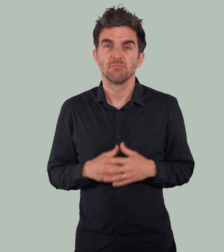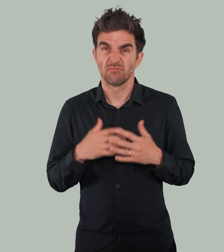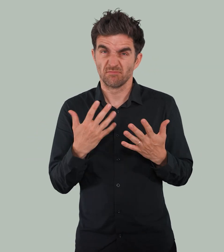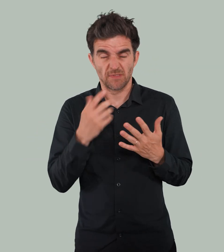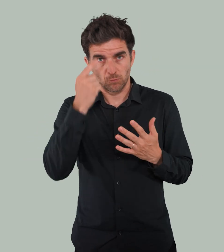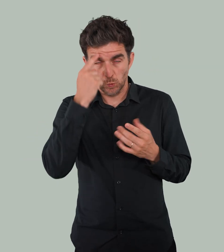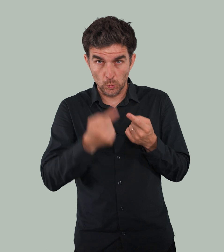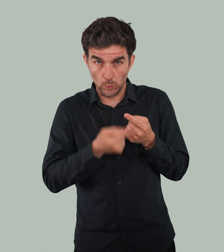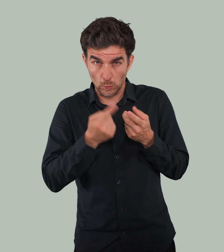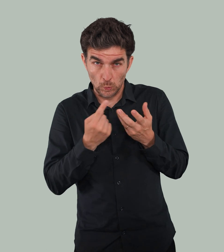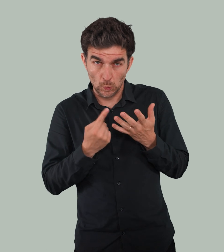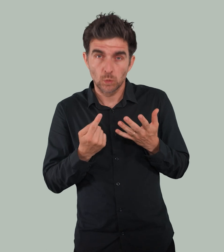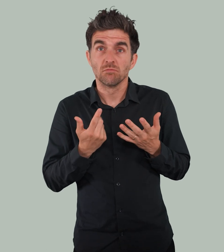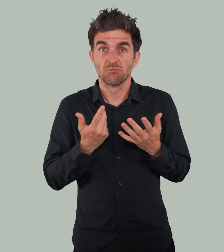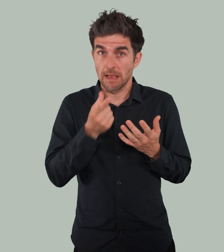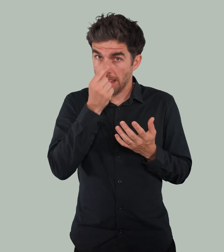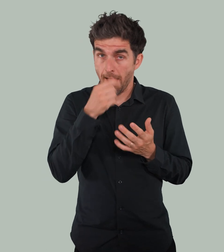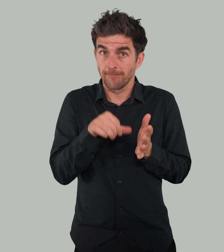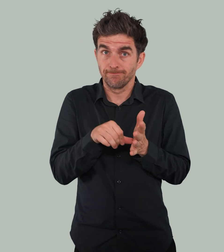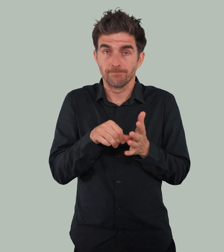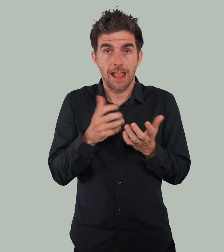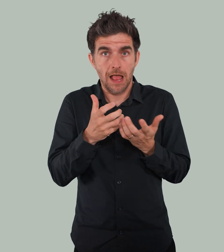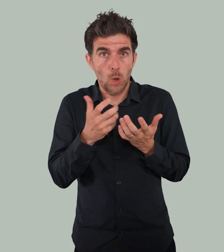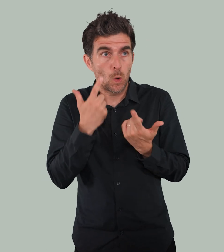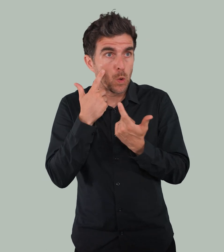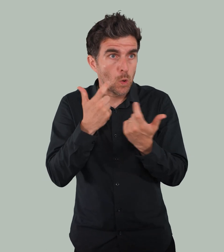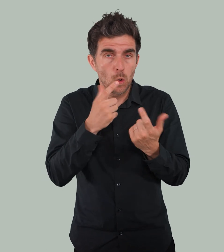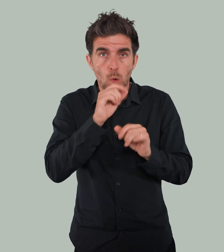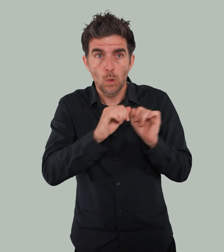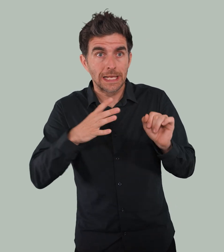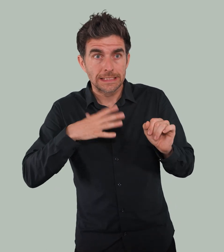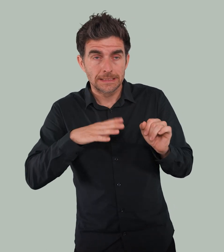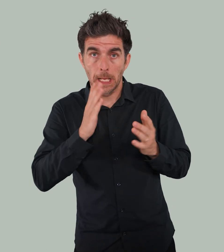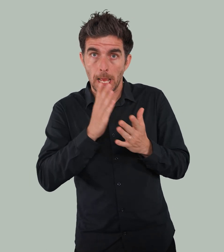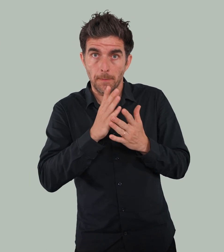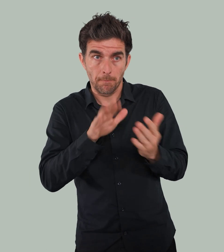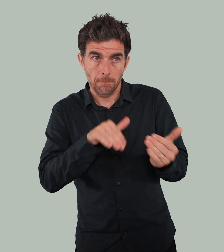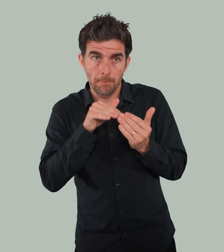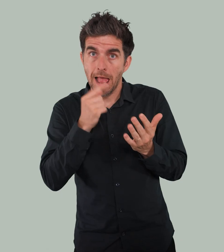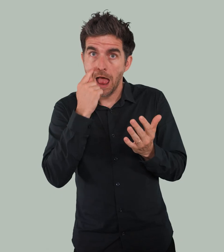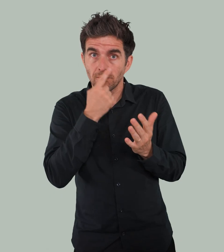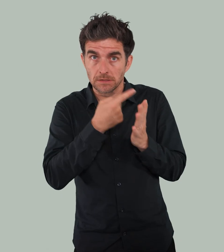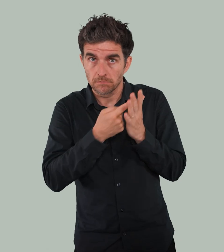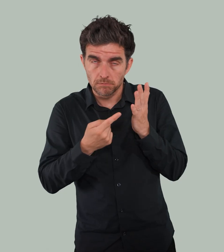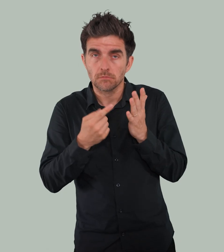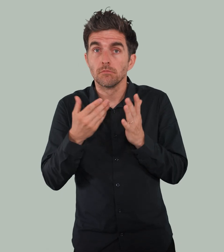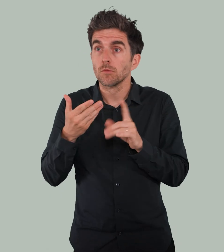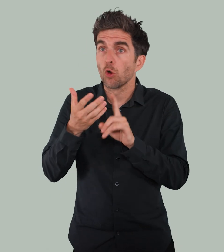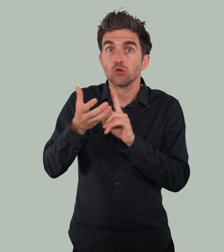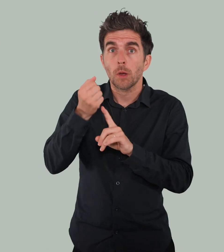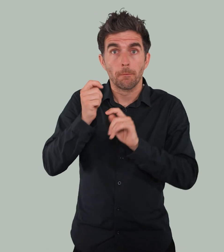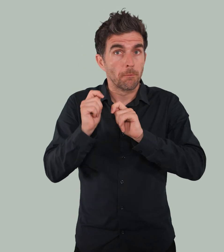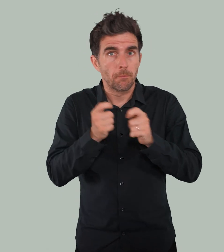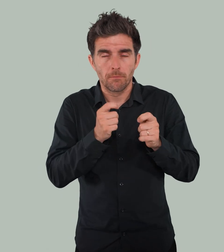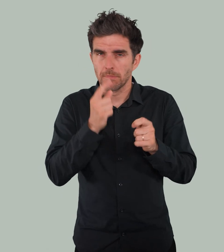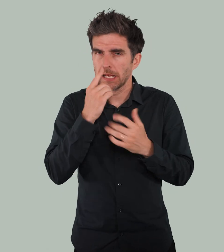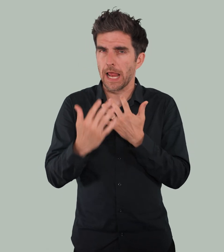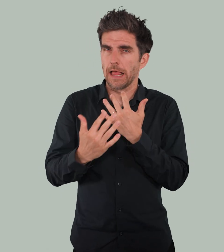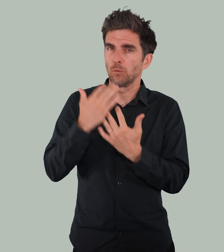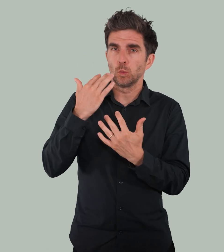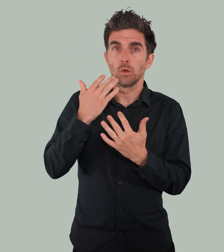Indicate that these factors can affect how need is evidenced, and that outcomes may be influenced